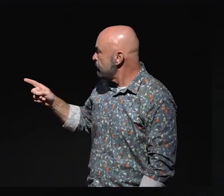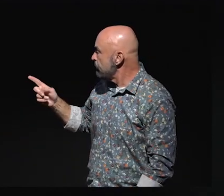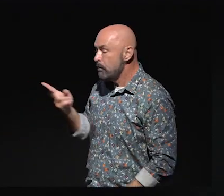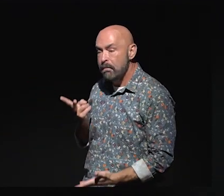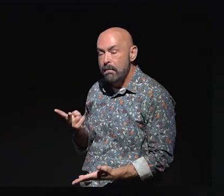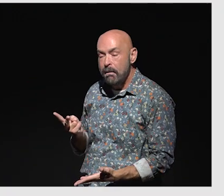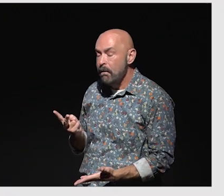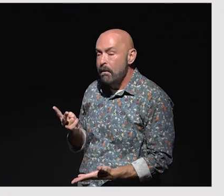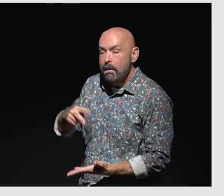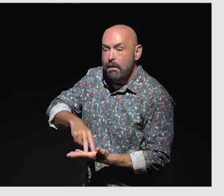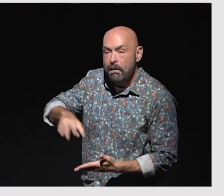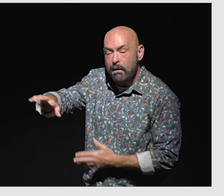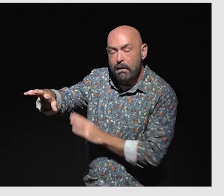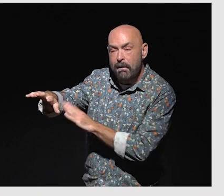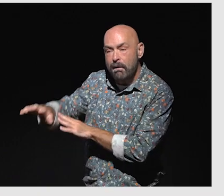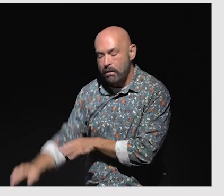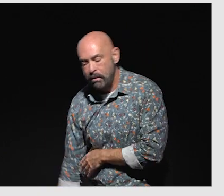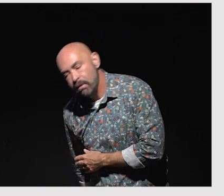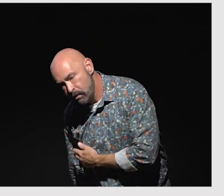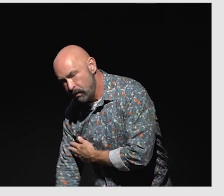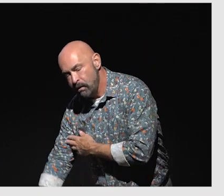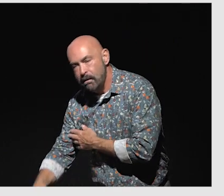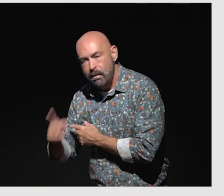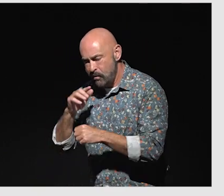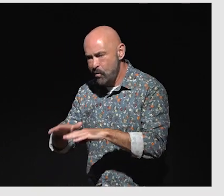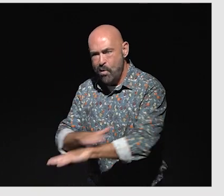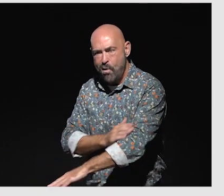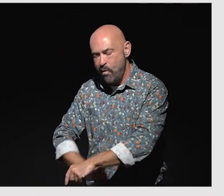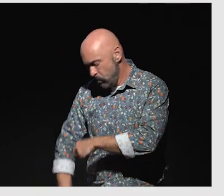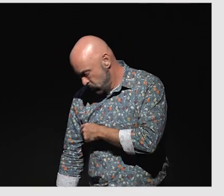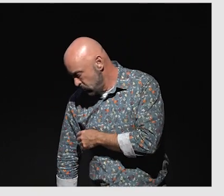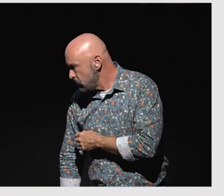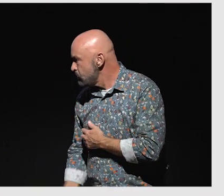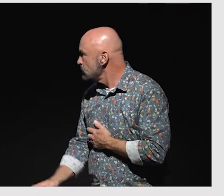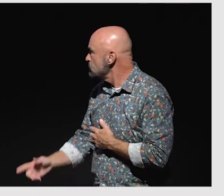that arm would practically drag along the ground. It is far too long,